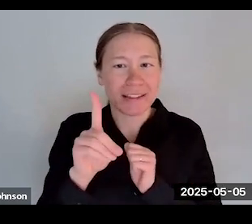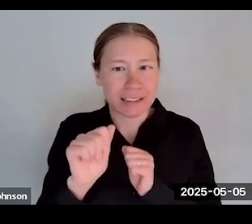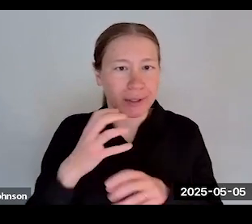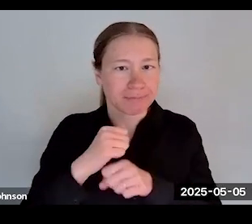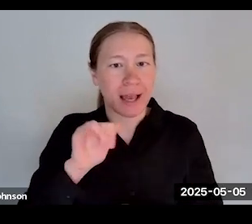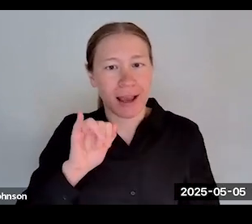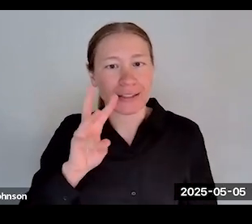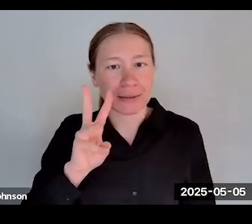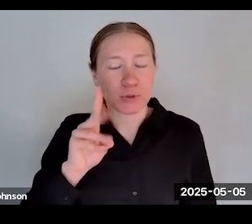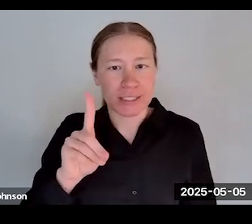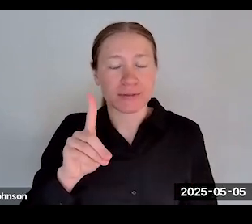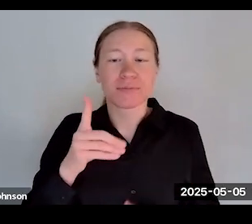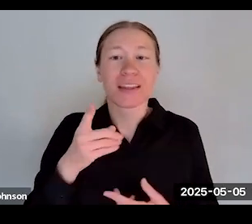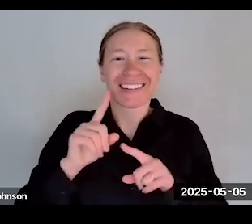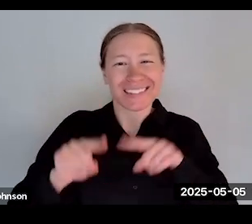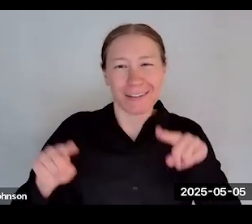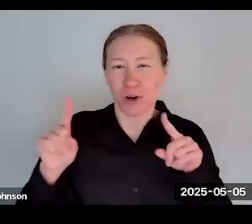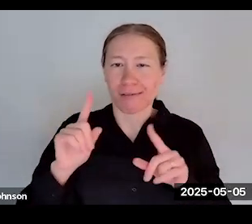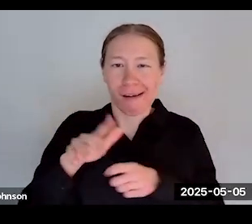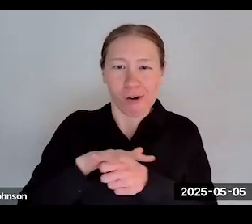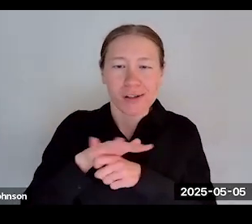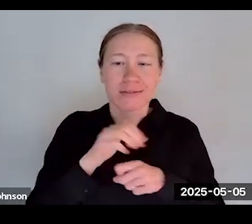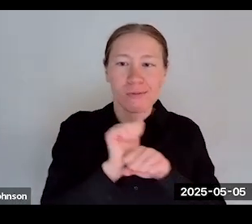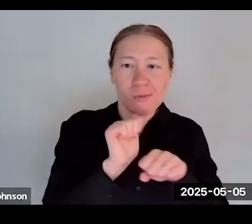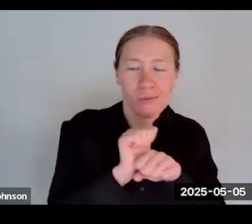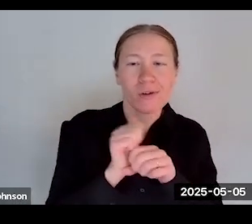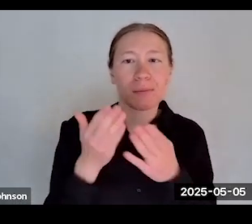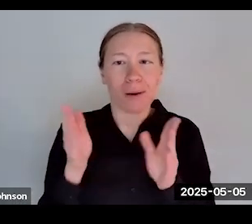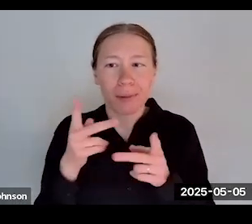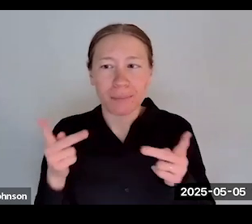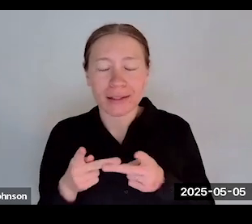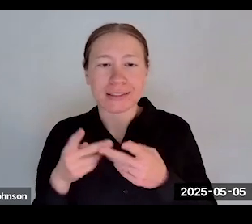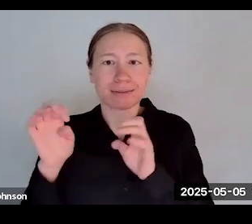including in employment, places of public education, and in public places.